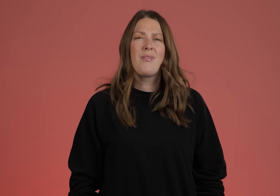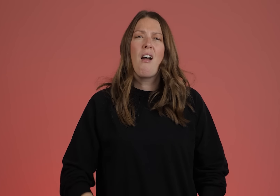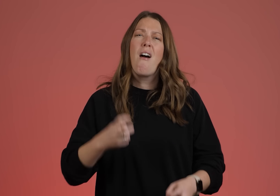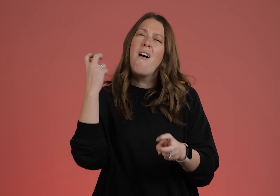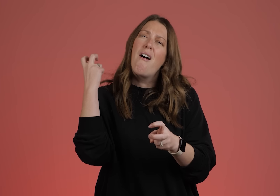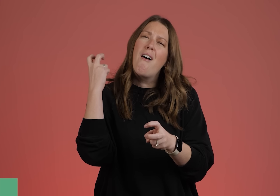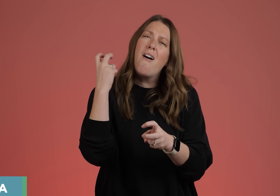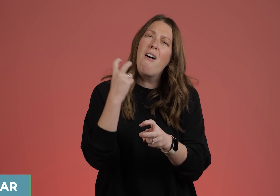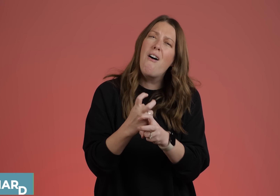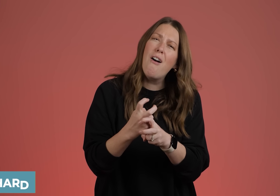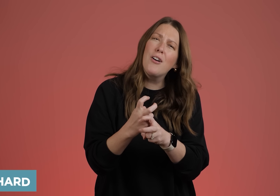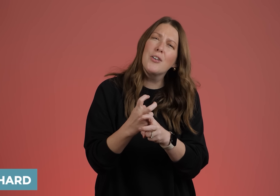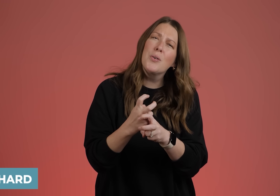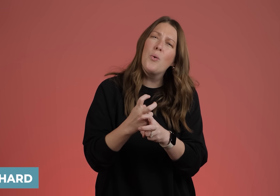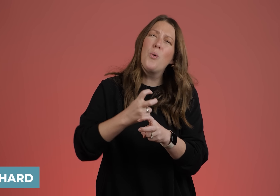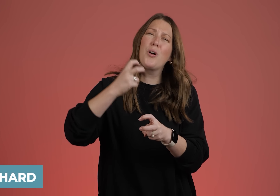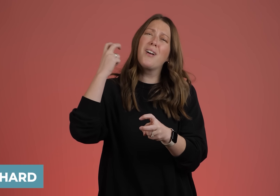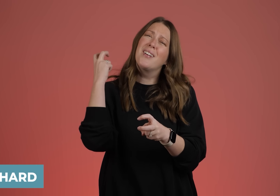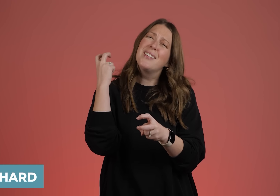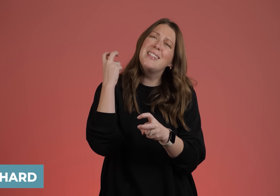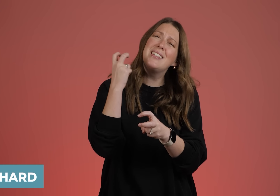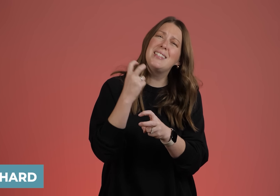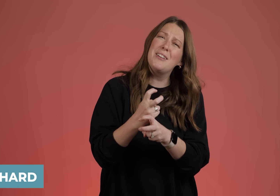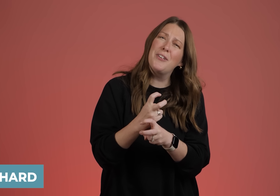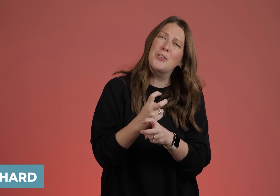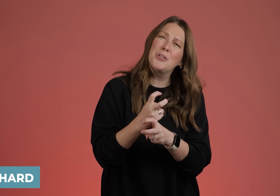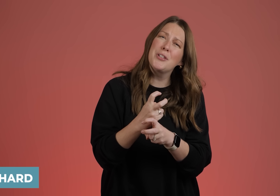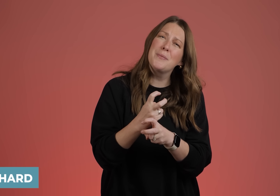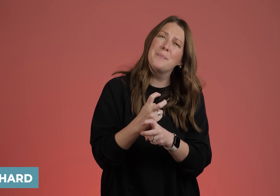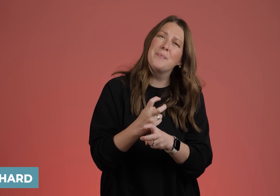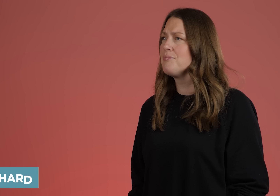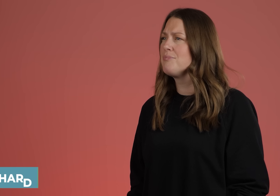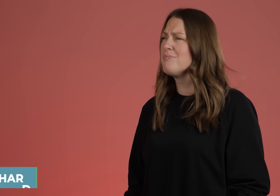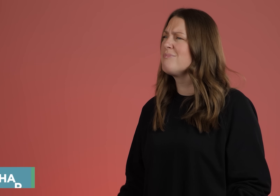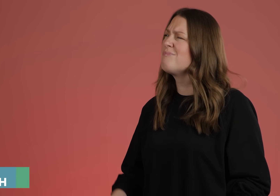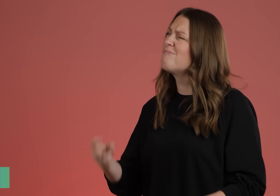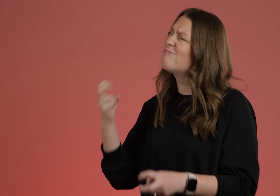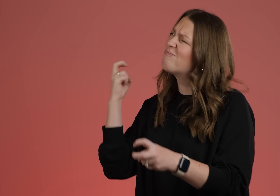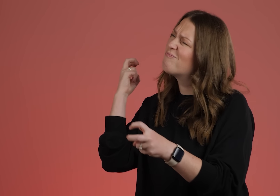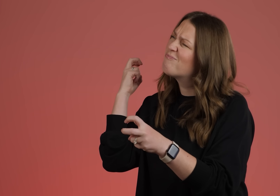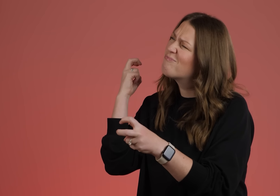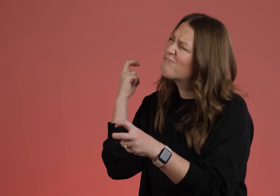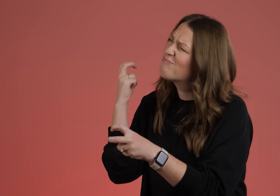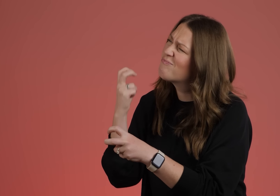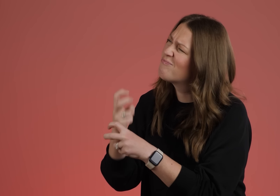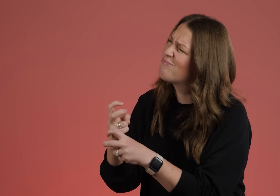Hard or difficult Both hands are bent